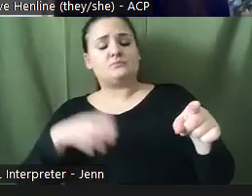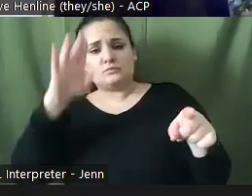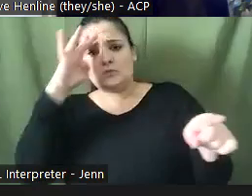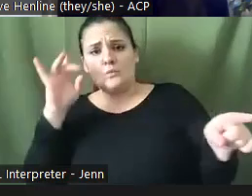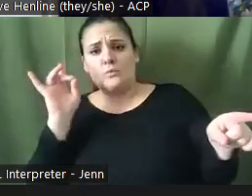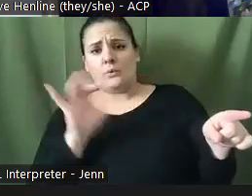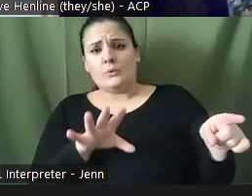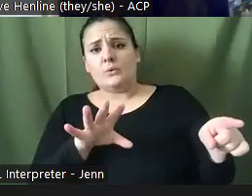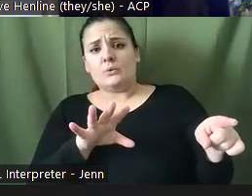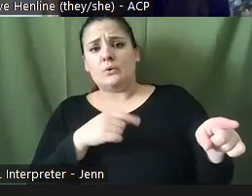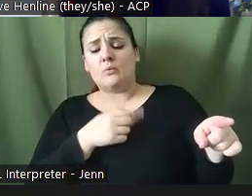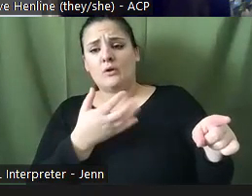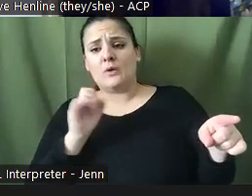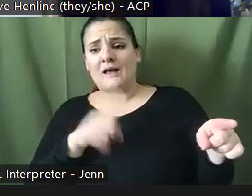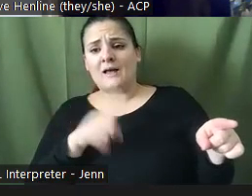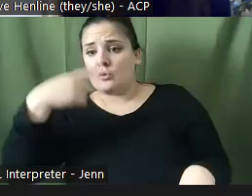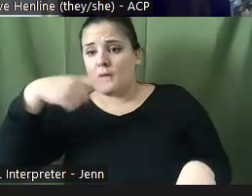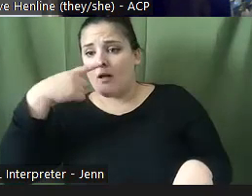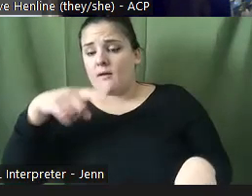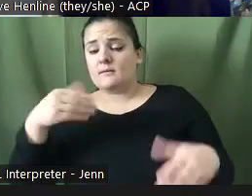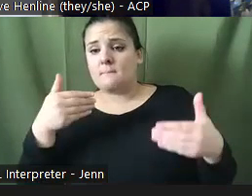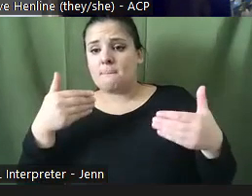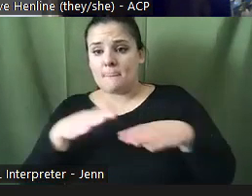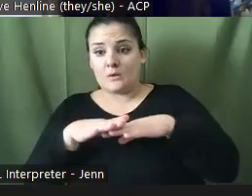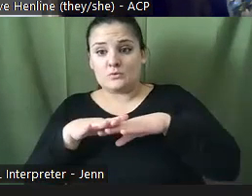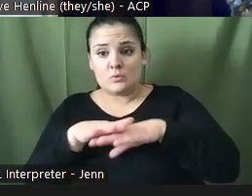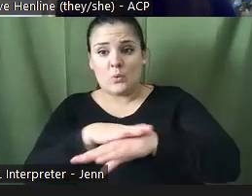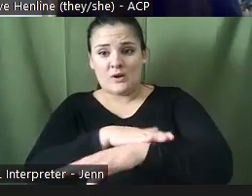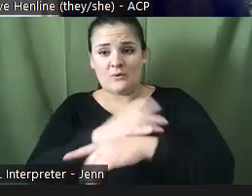and ask, if you wouldn't mind, could you slow down your speech just a little bit for the